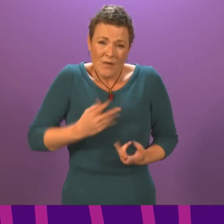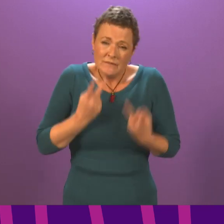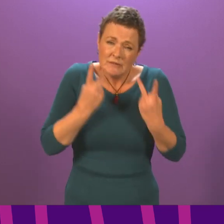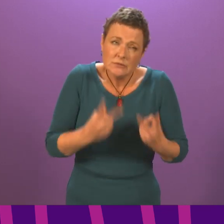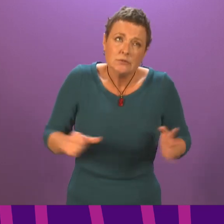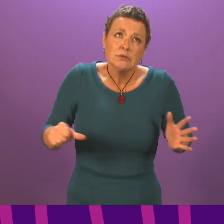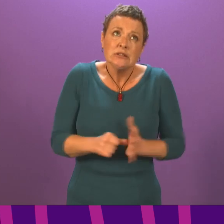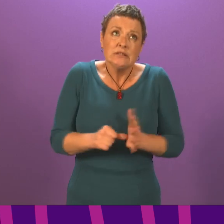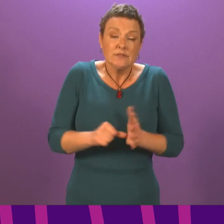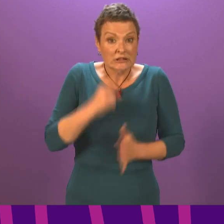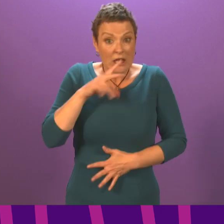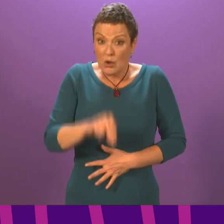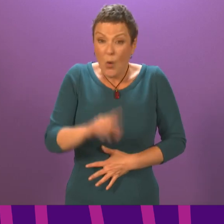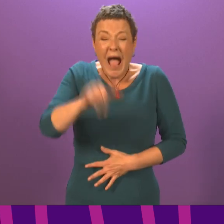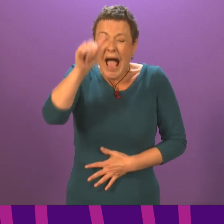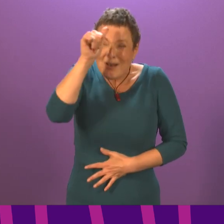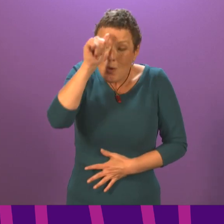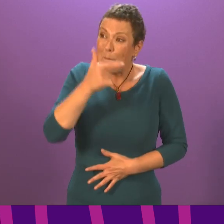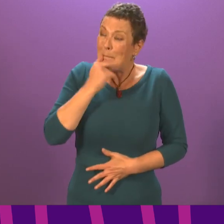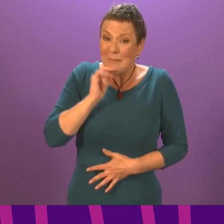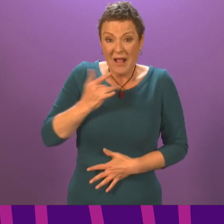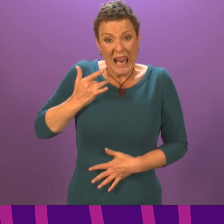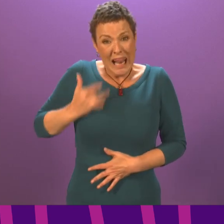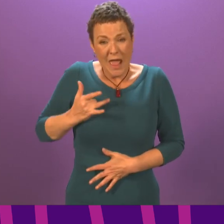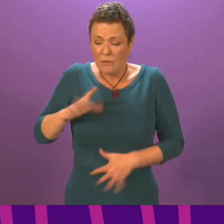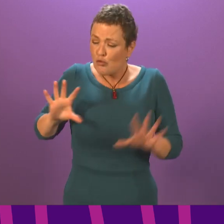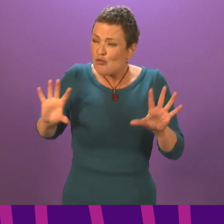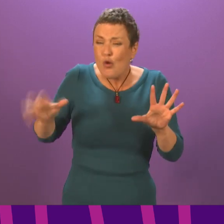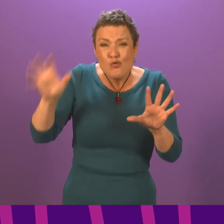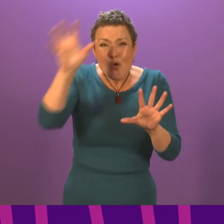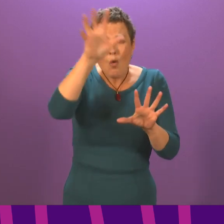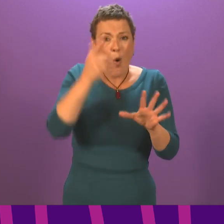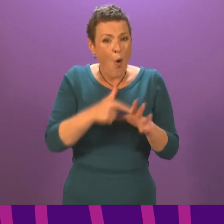I know that it is even more difficult for people who live in rural and remote communities,